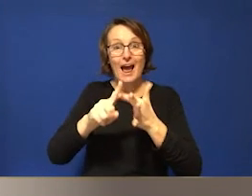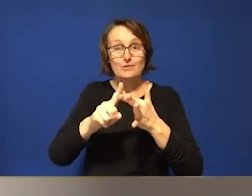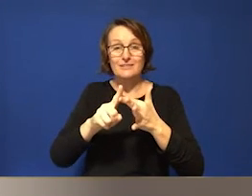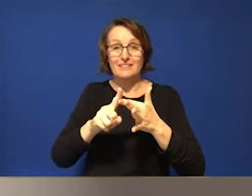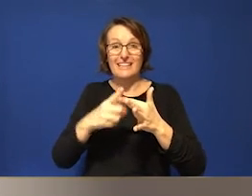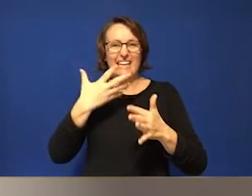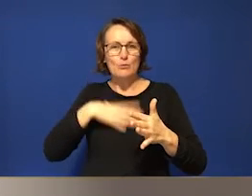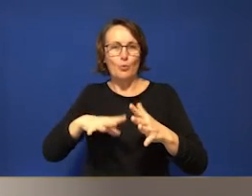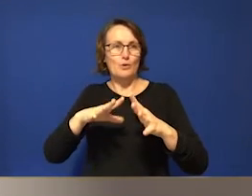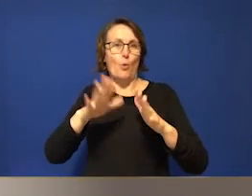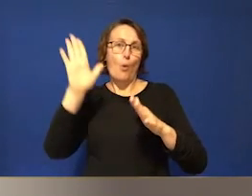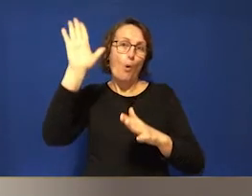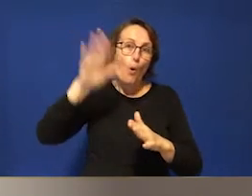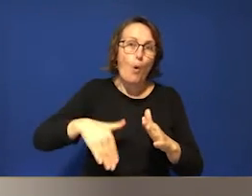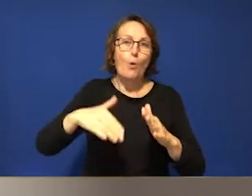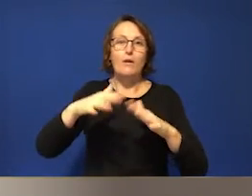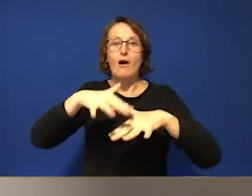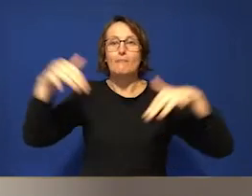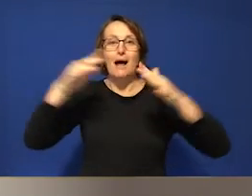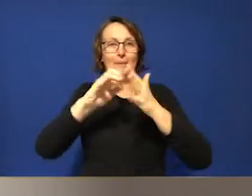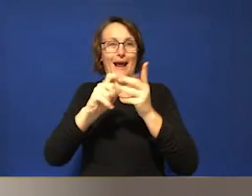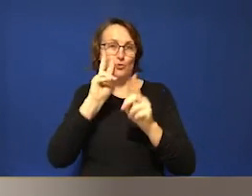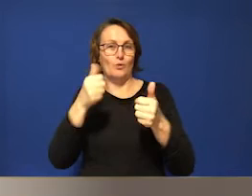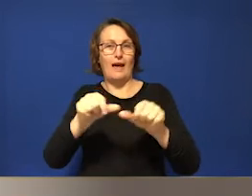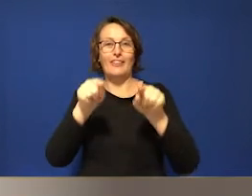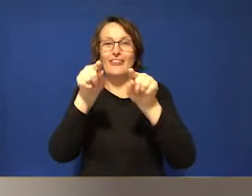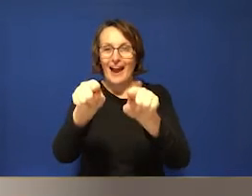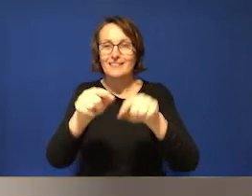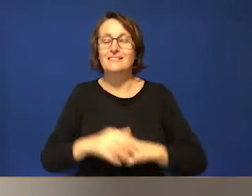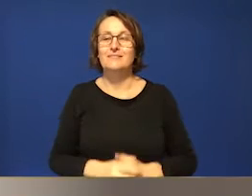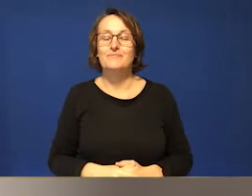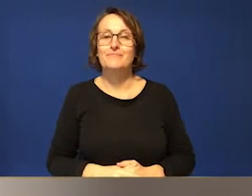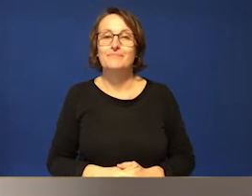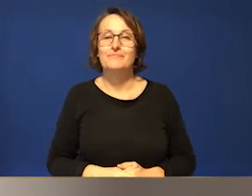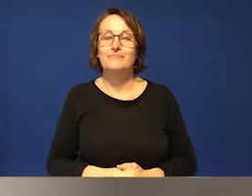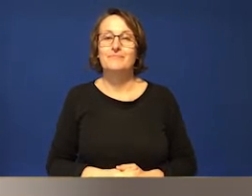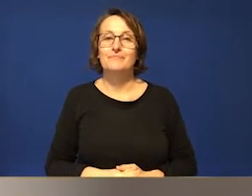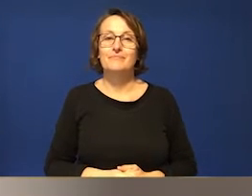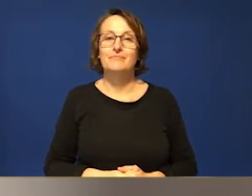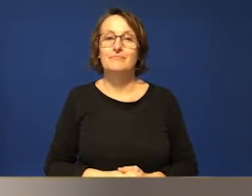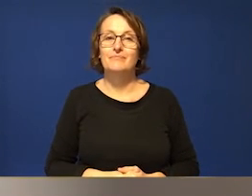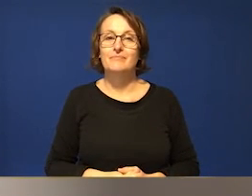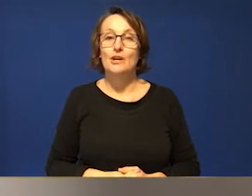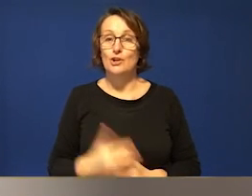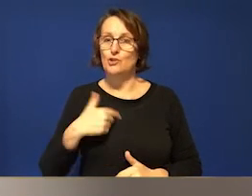That's how he wanted the whole building to be built. Yep. So, there's a number of things, and this is just largely brought about